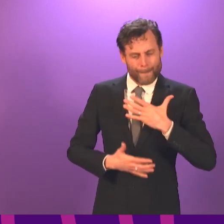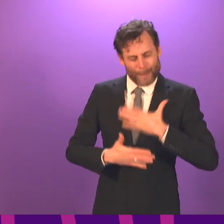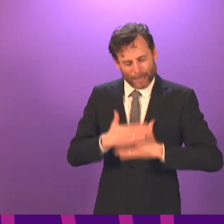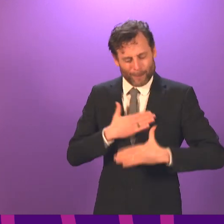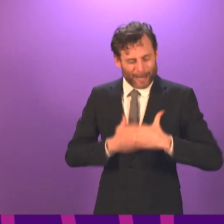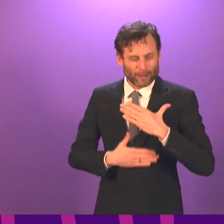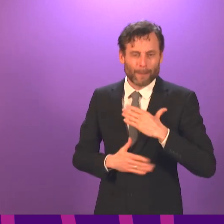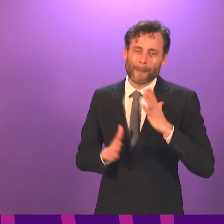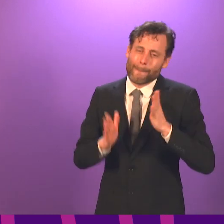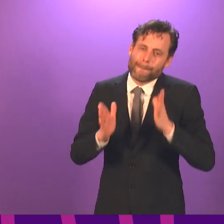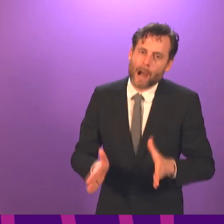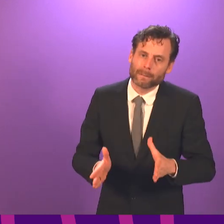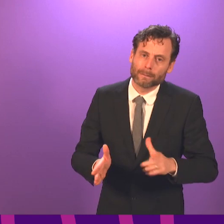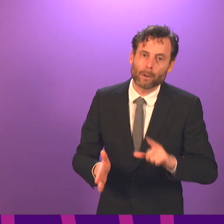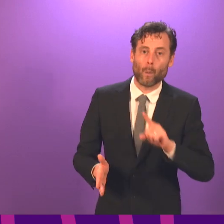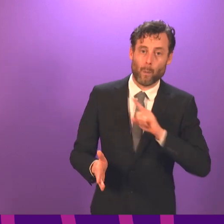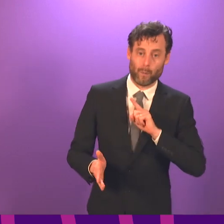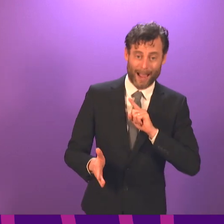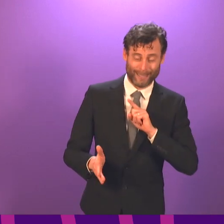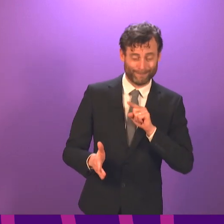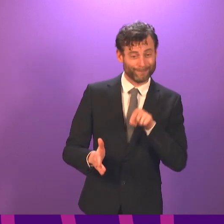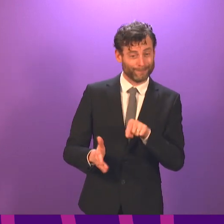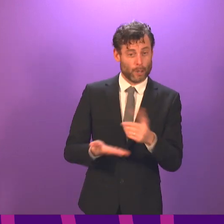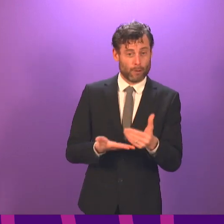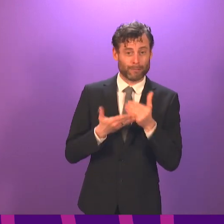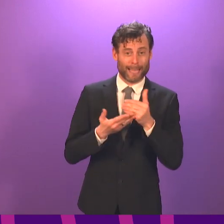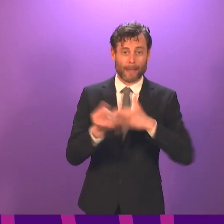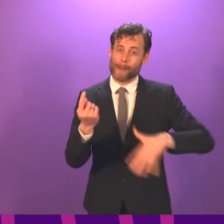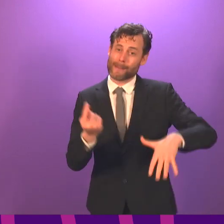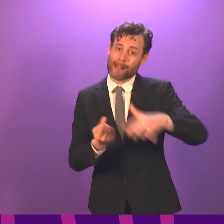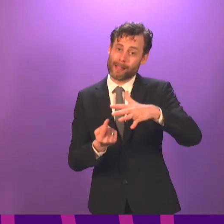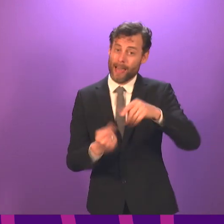it is firmly based on the expert advice that we have received. It is the best and the most